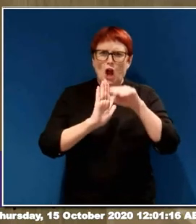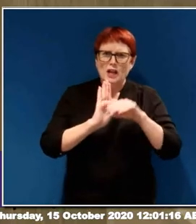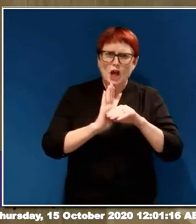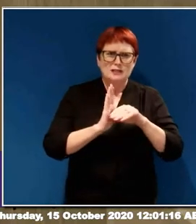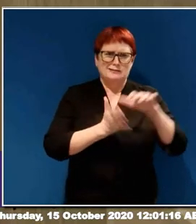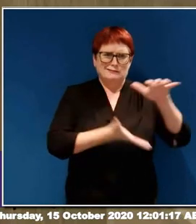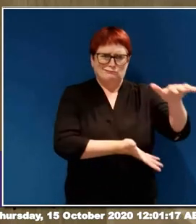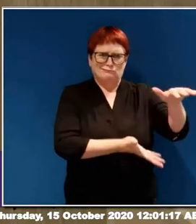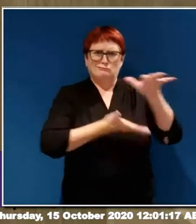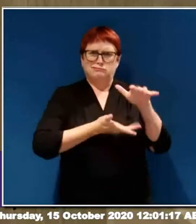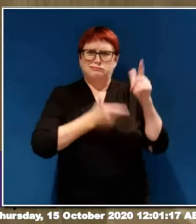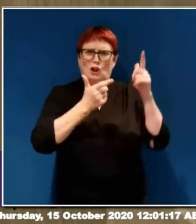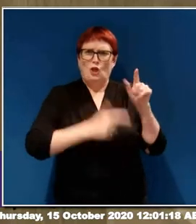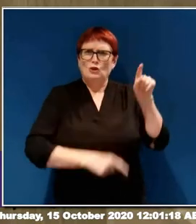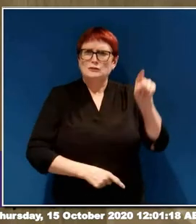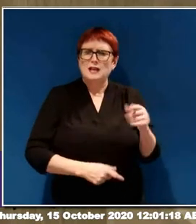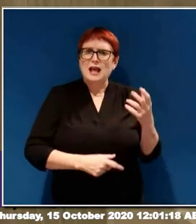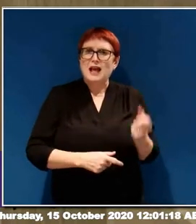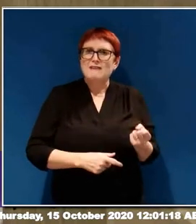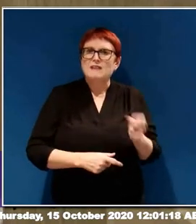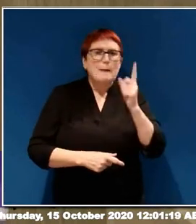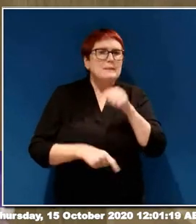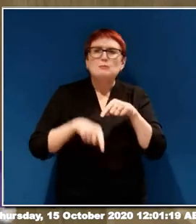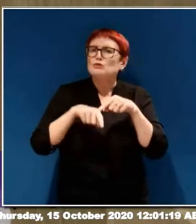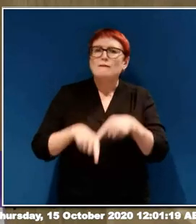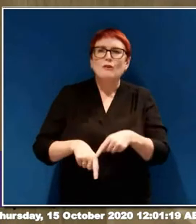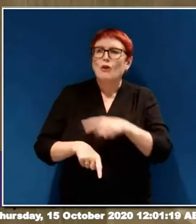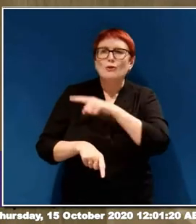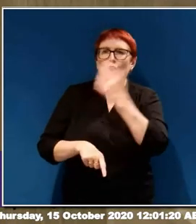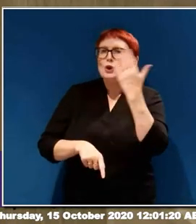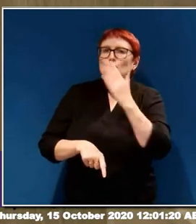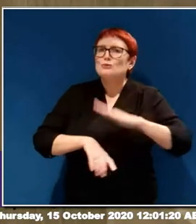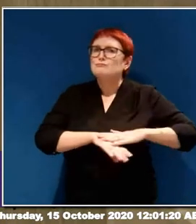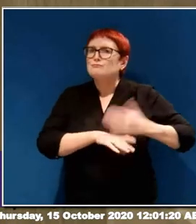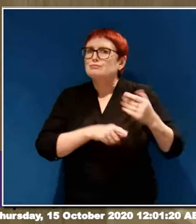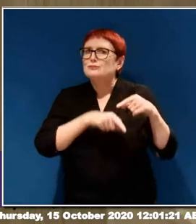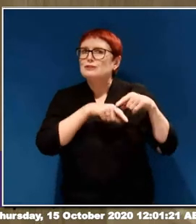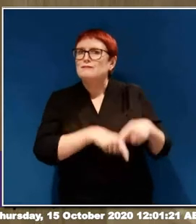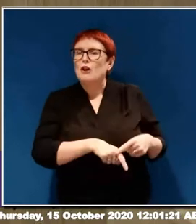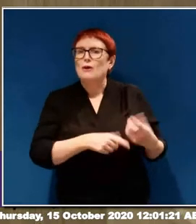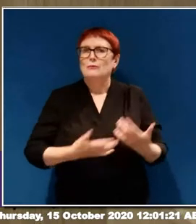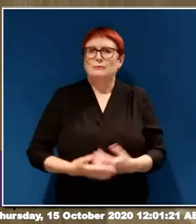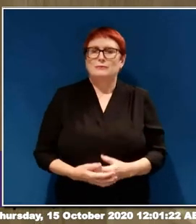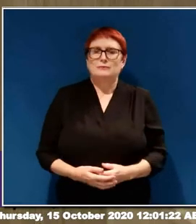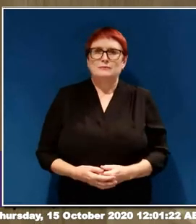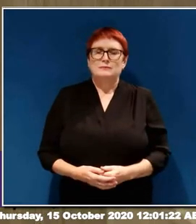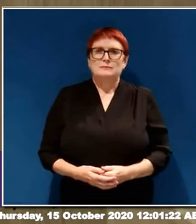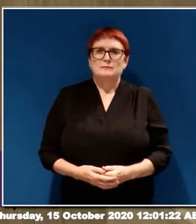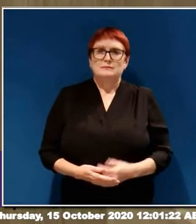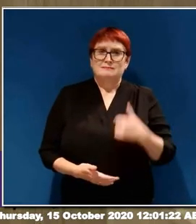followed in schools and there is that constant challenge of how to work with